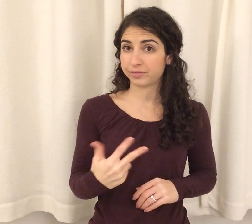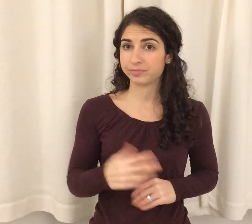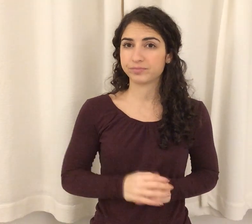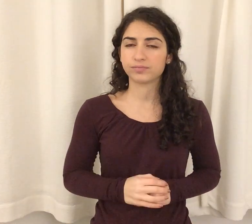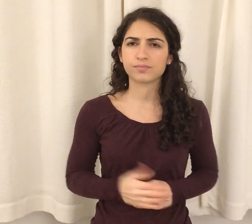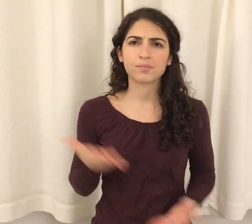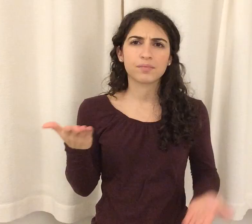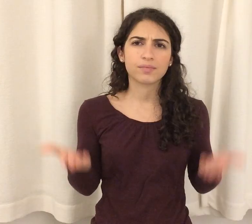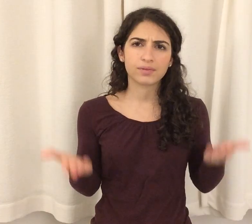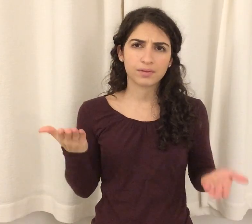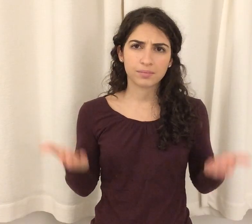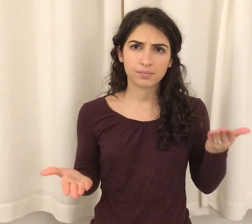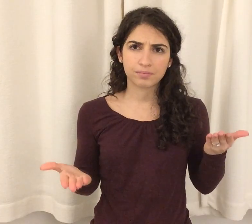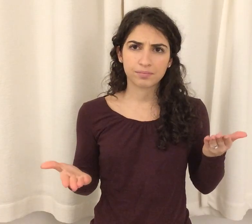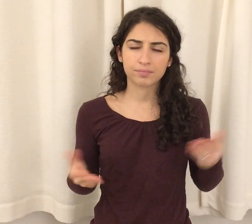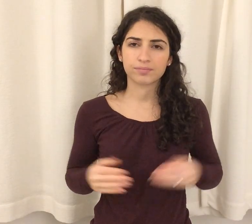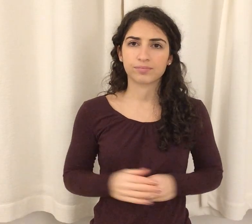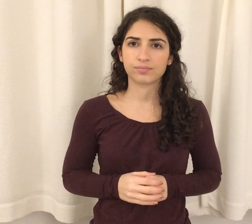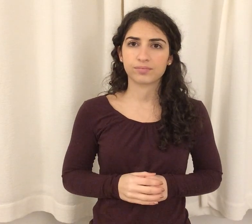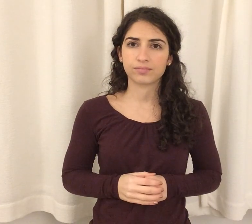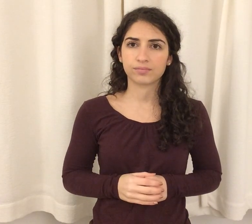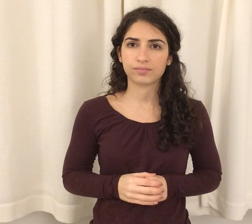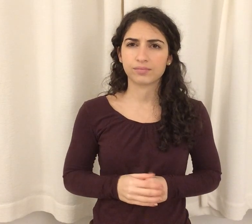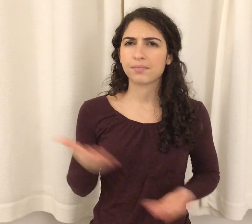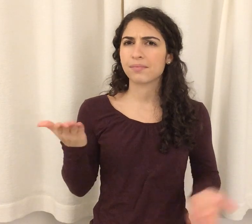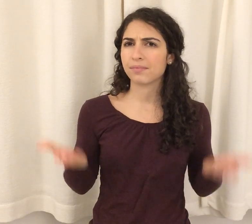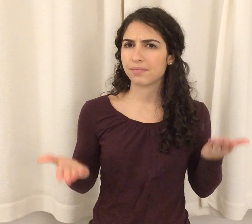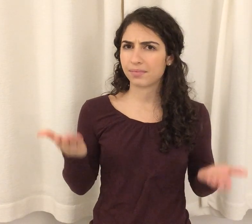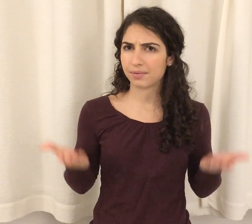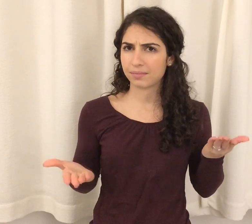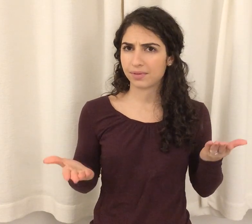3: MAYBE.